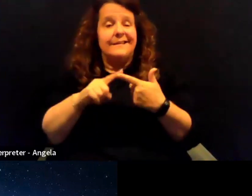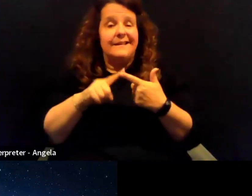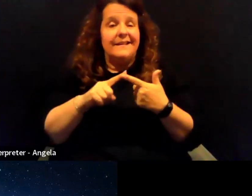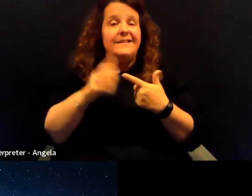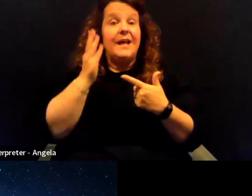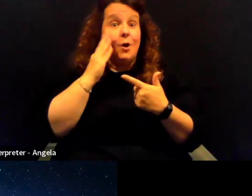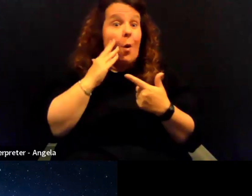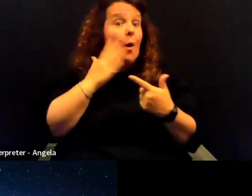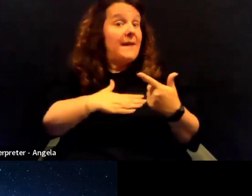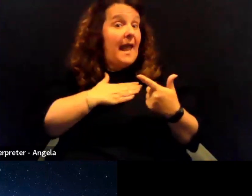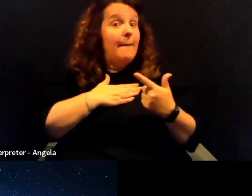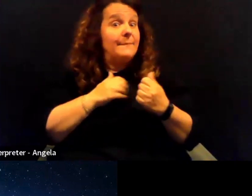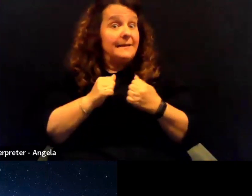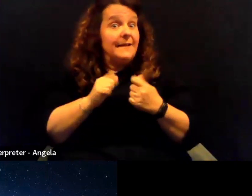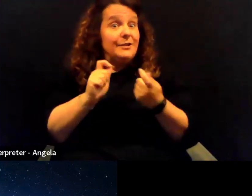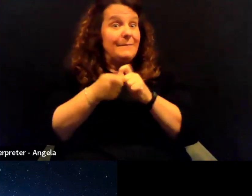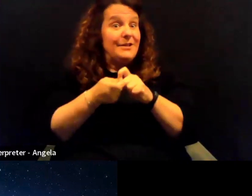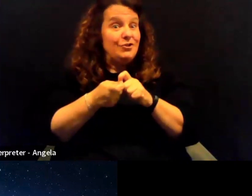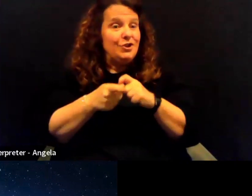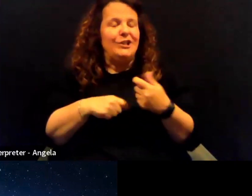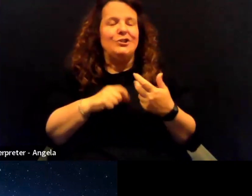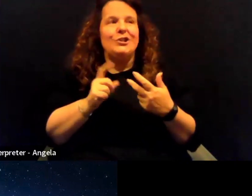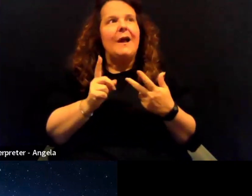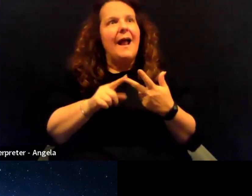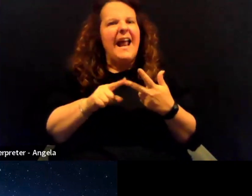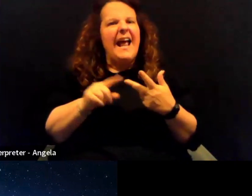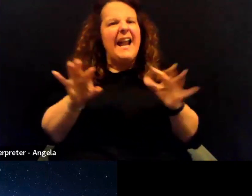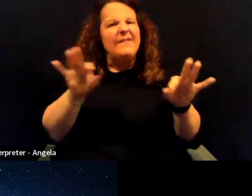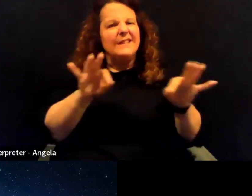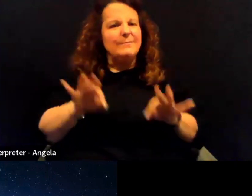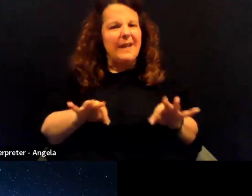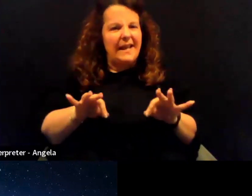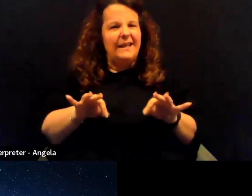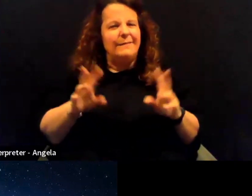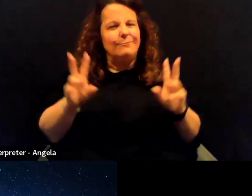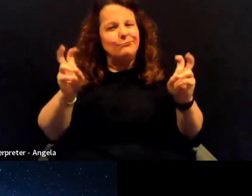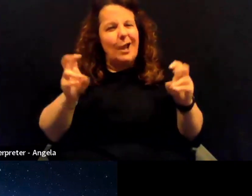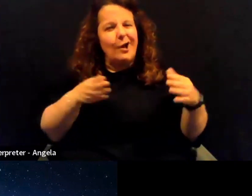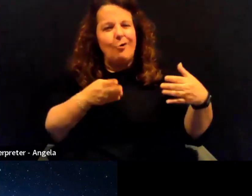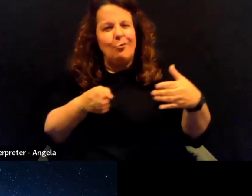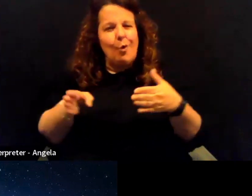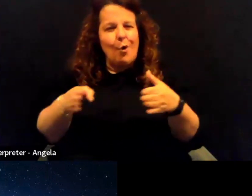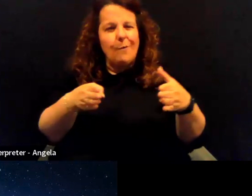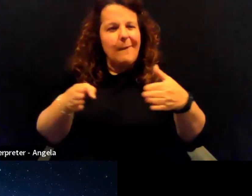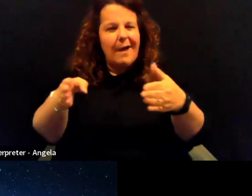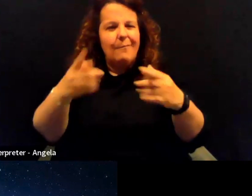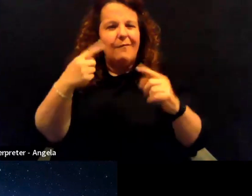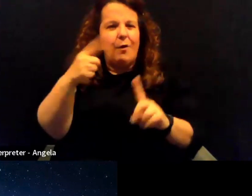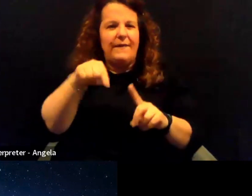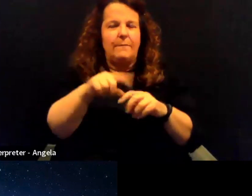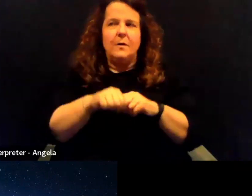pleased with that development. And there's, I've laid out kind of a roadmap for them. And that kind of takes a lot of the uncertainty